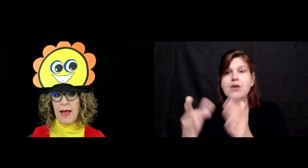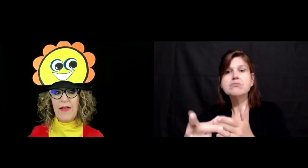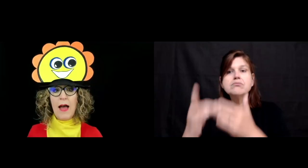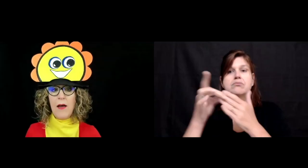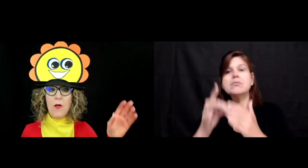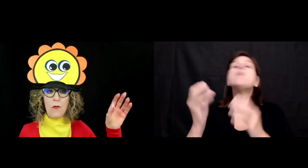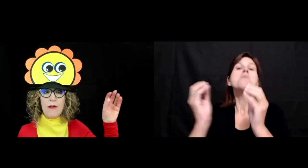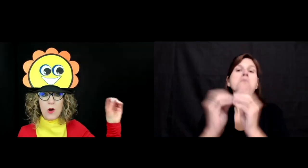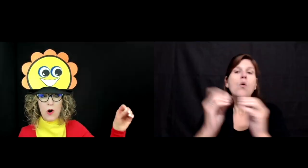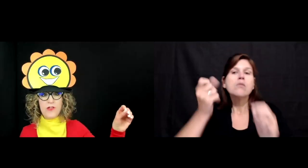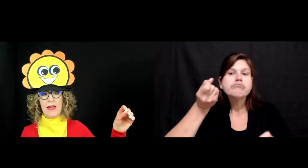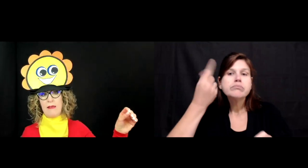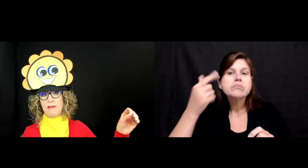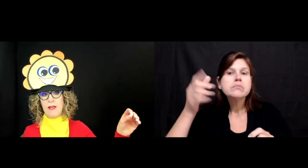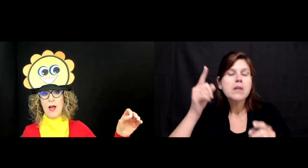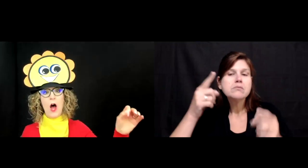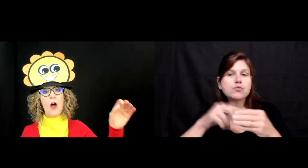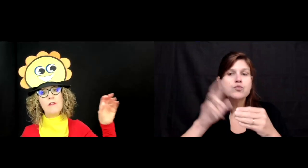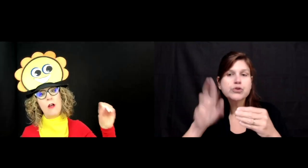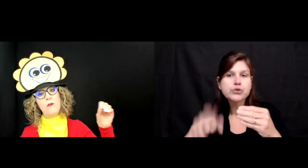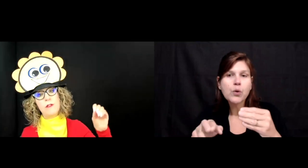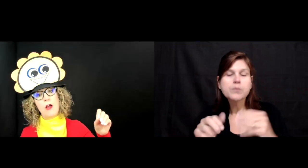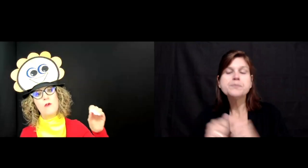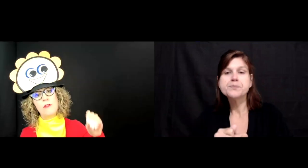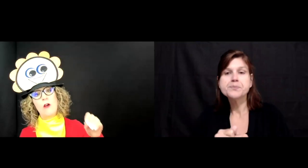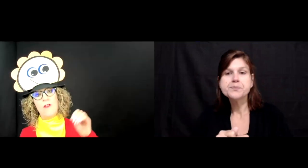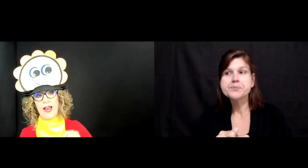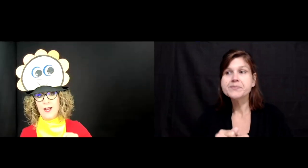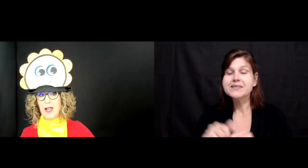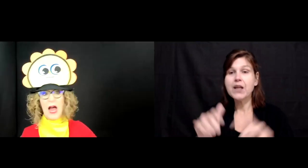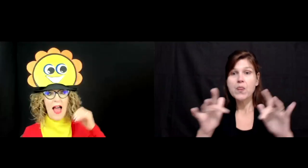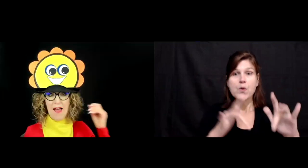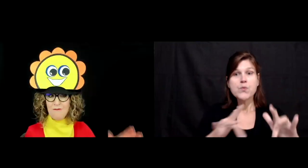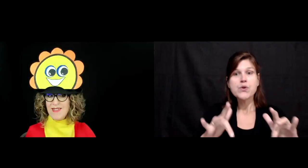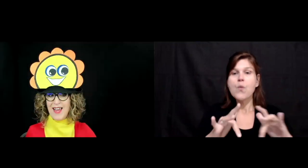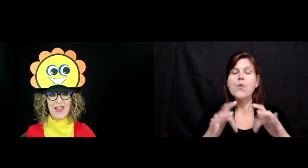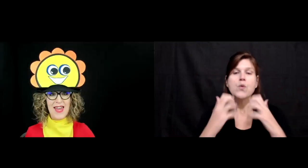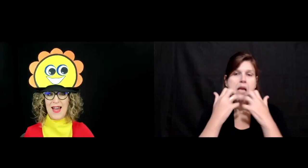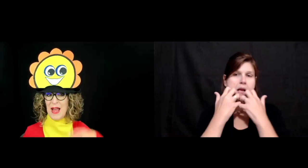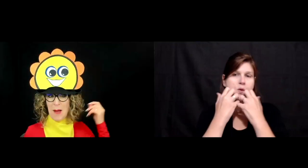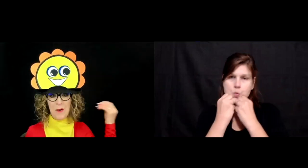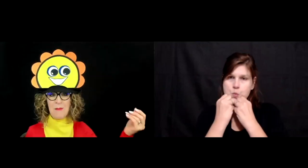That the recordings are so, so, so vital. Every day, if you can, put me on,